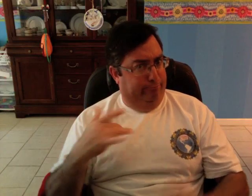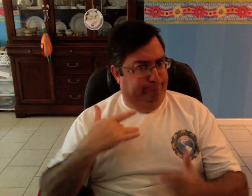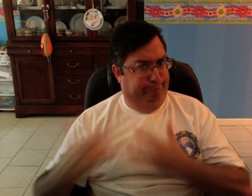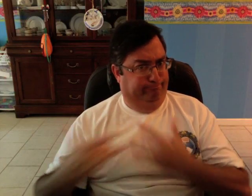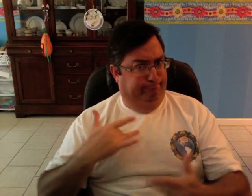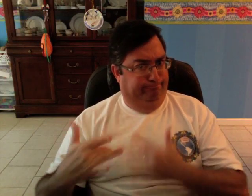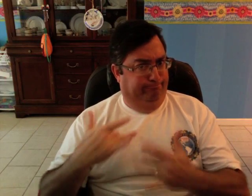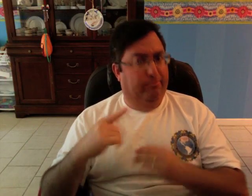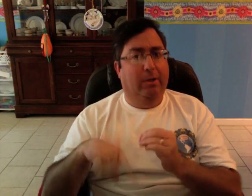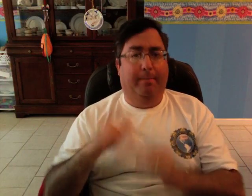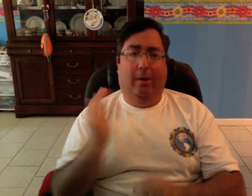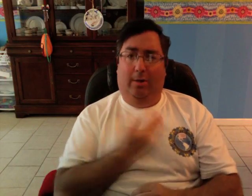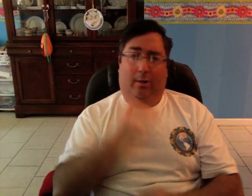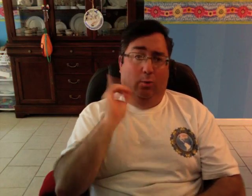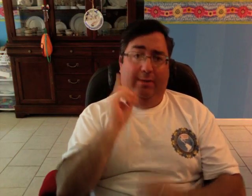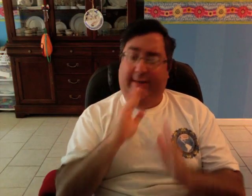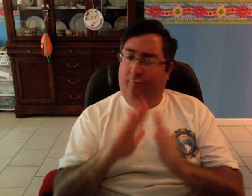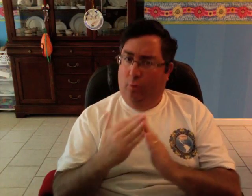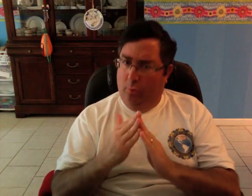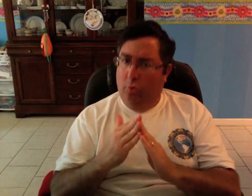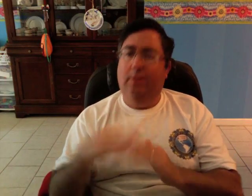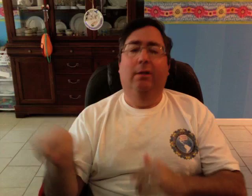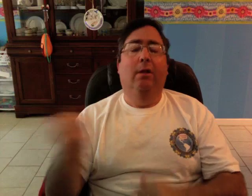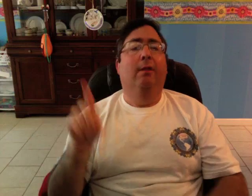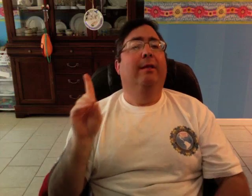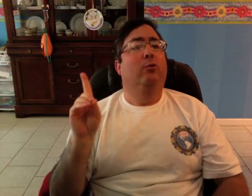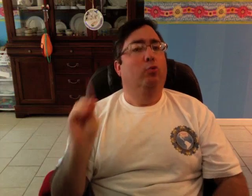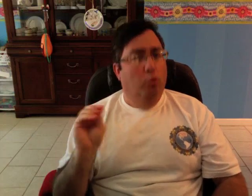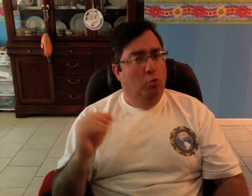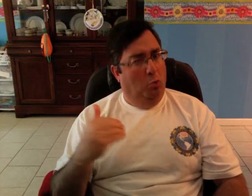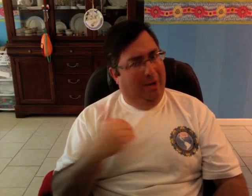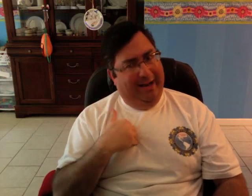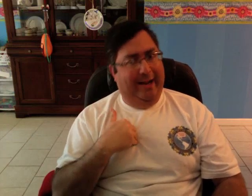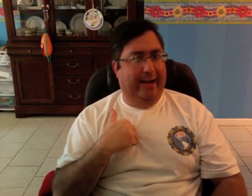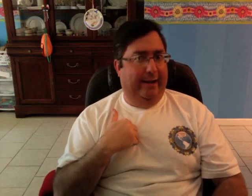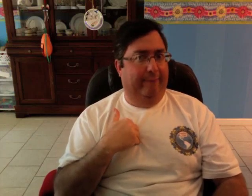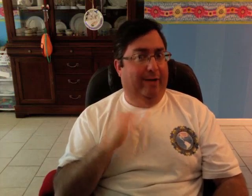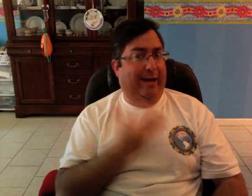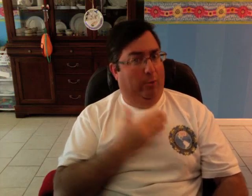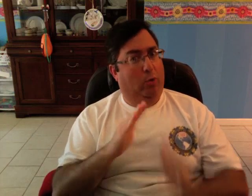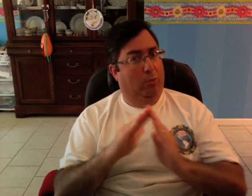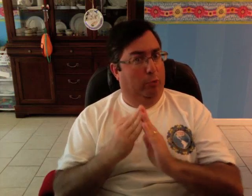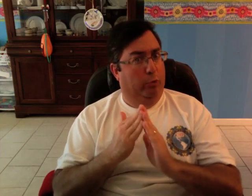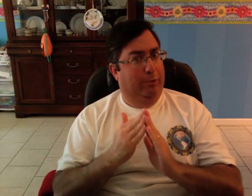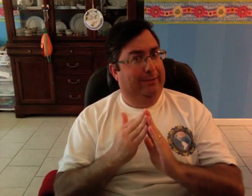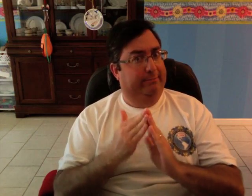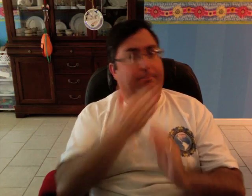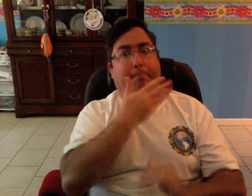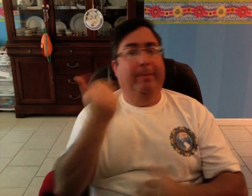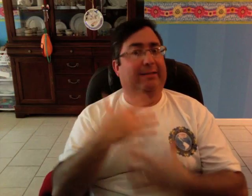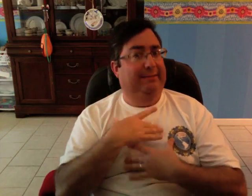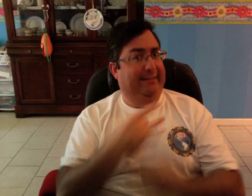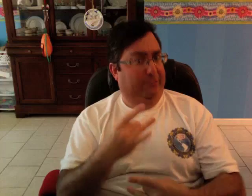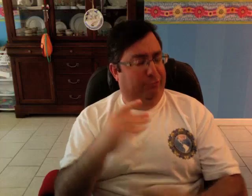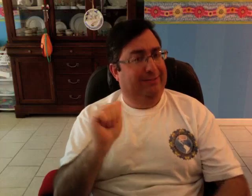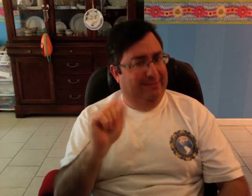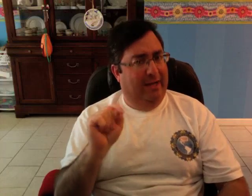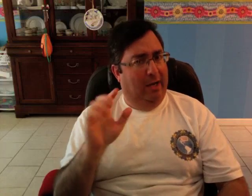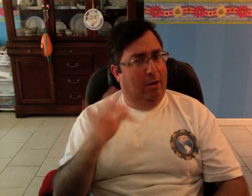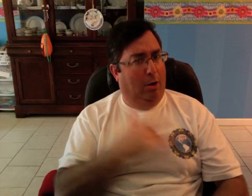about our community and they DO have our community's best interests at heart.